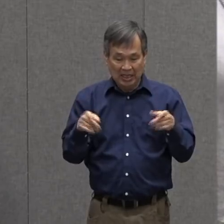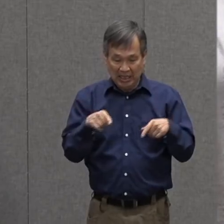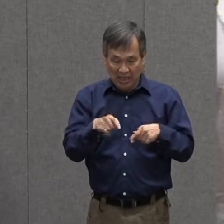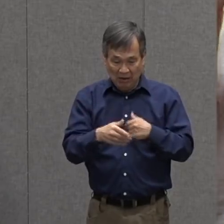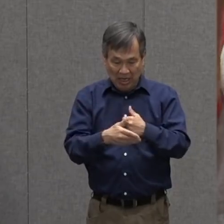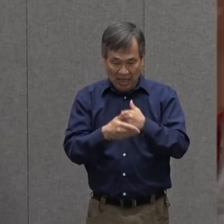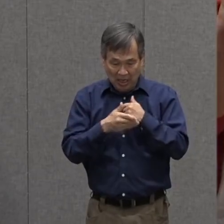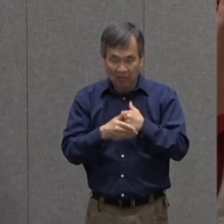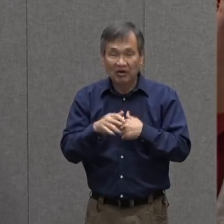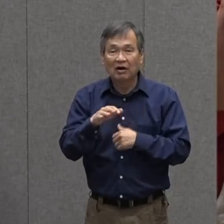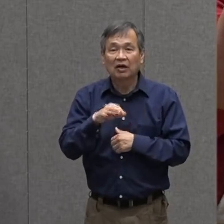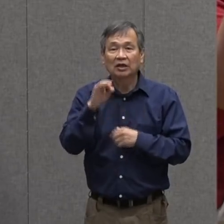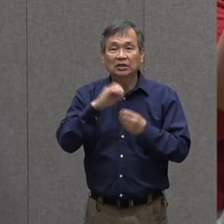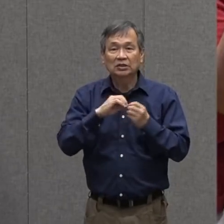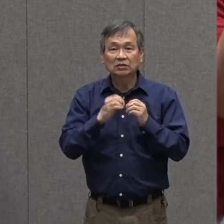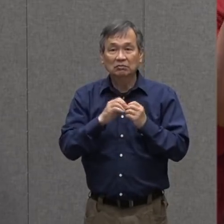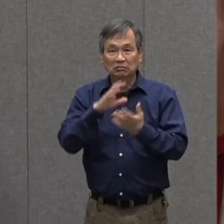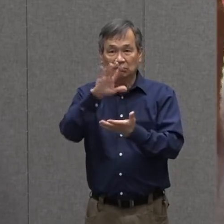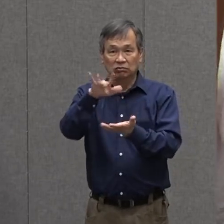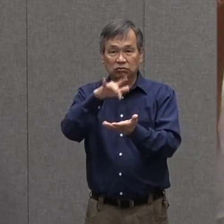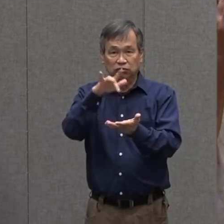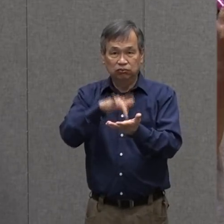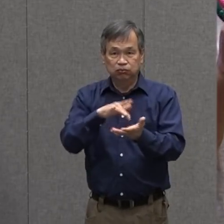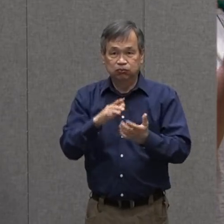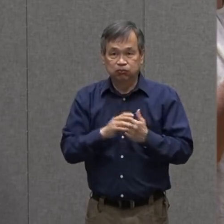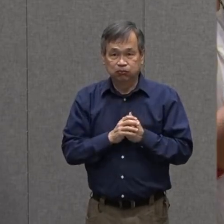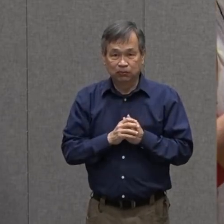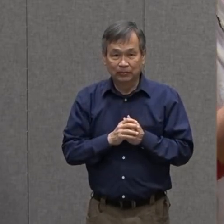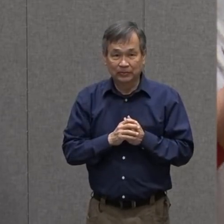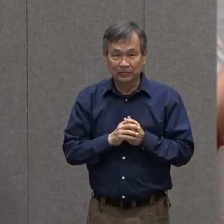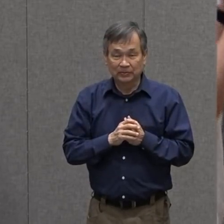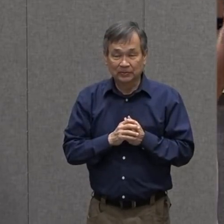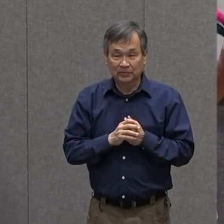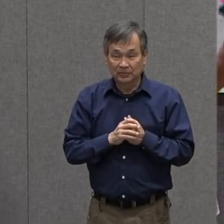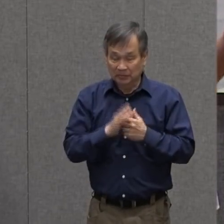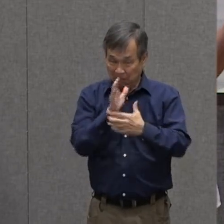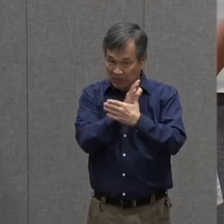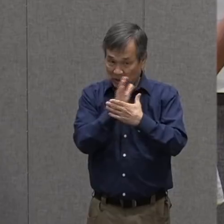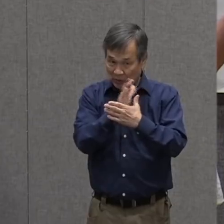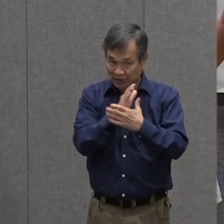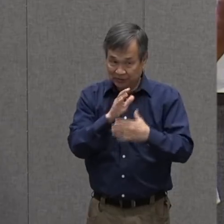that could be right in the middle somewhere between 364 and 457.